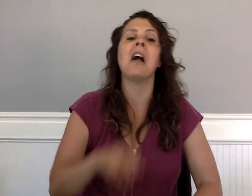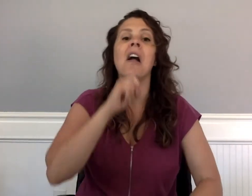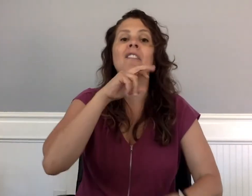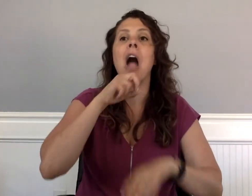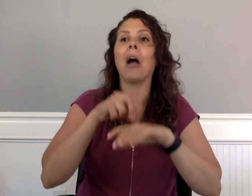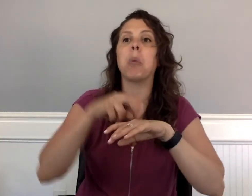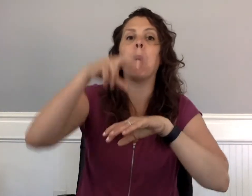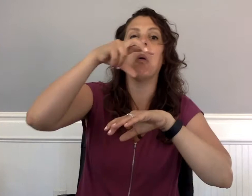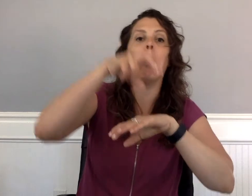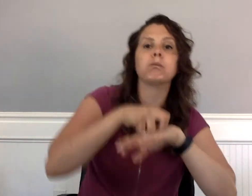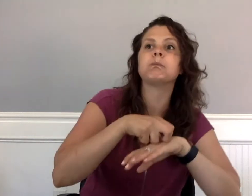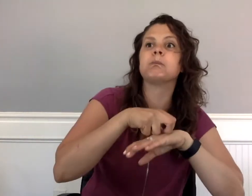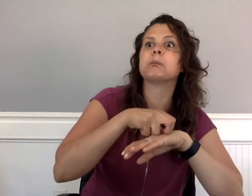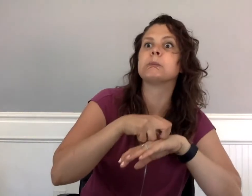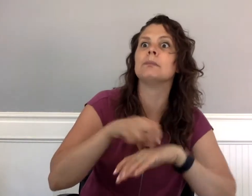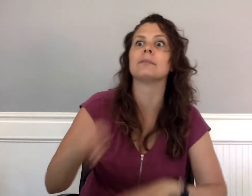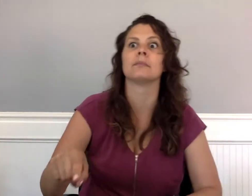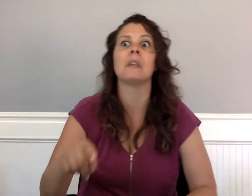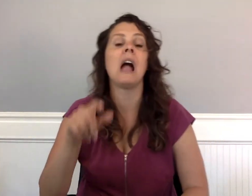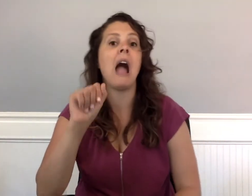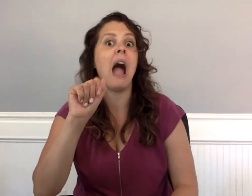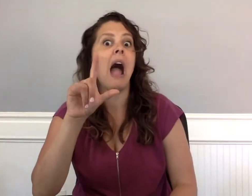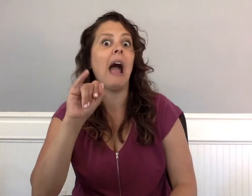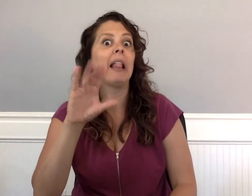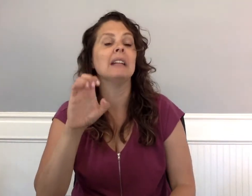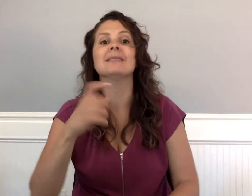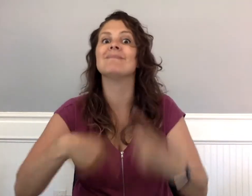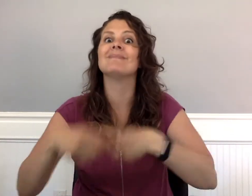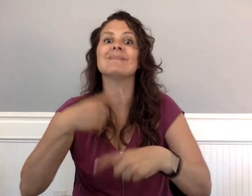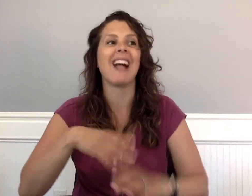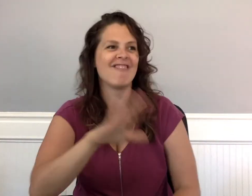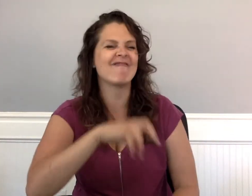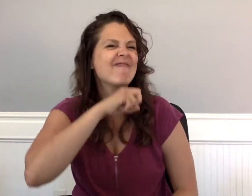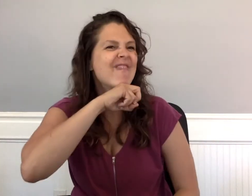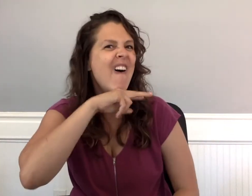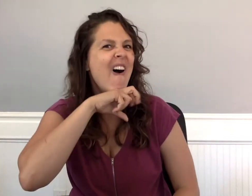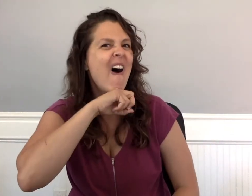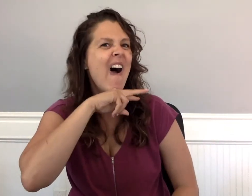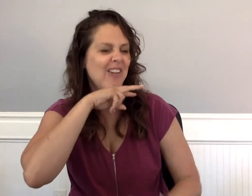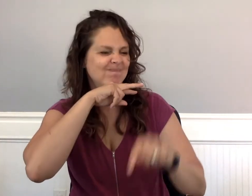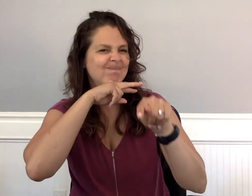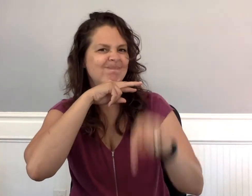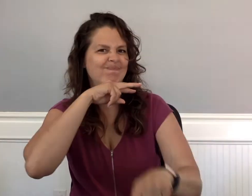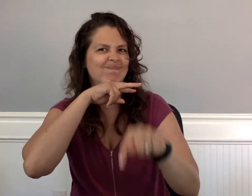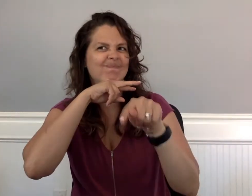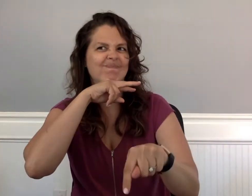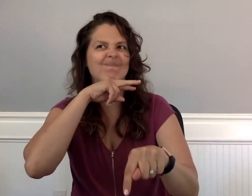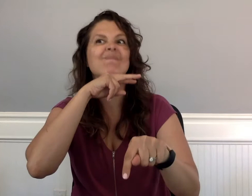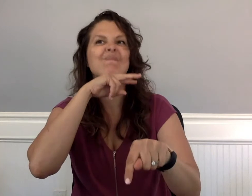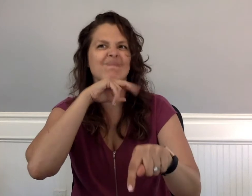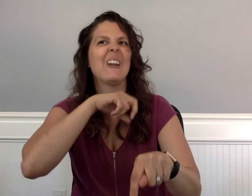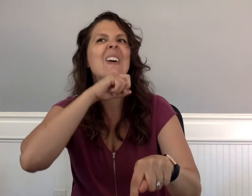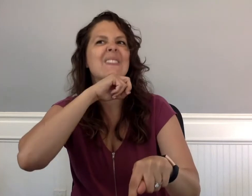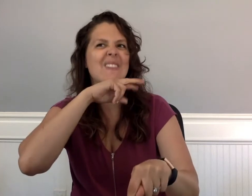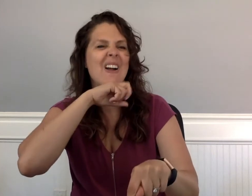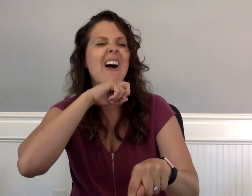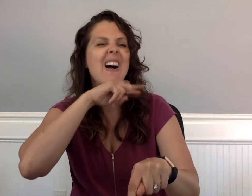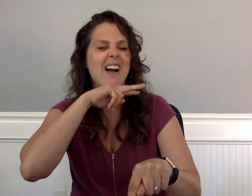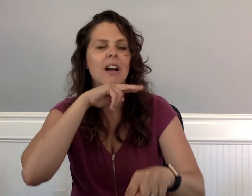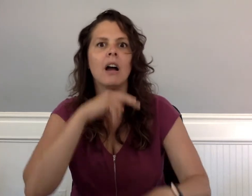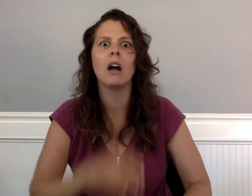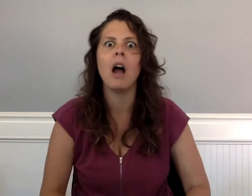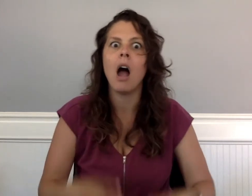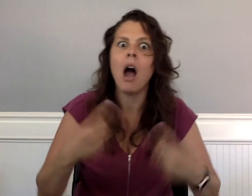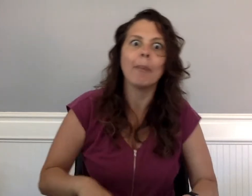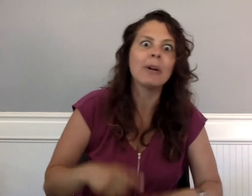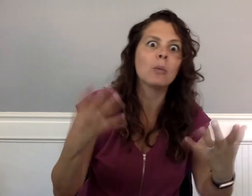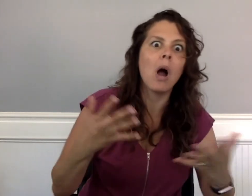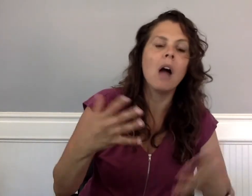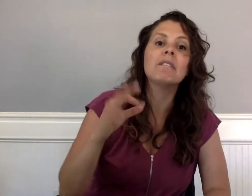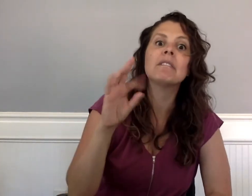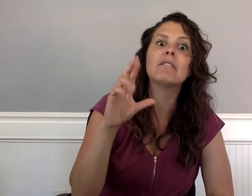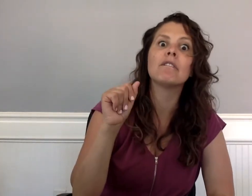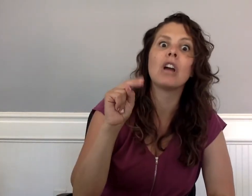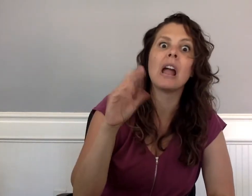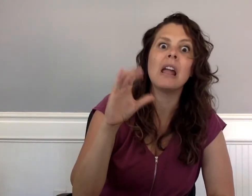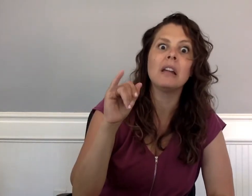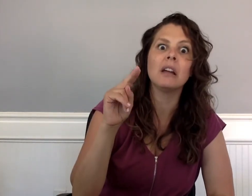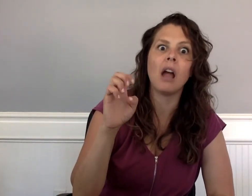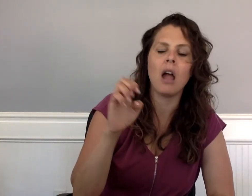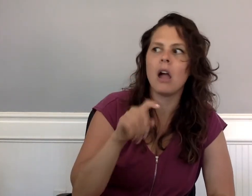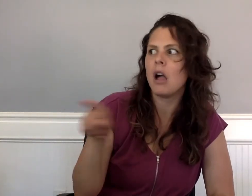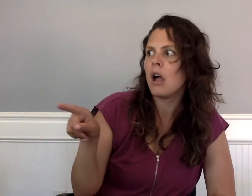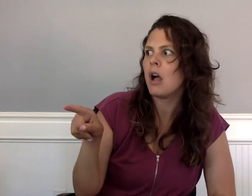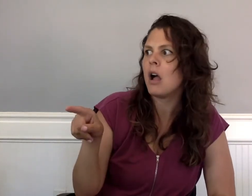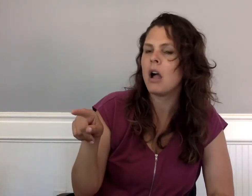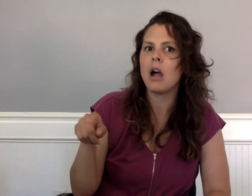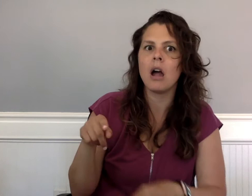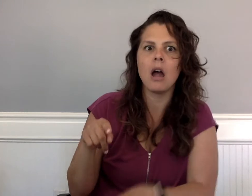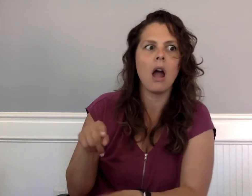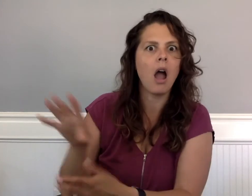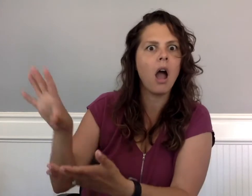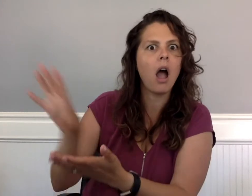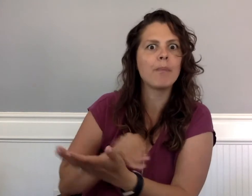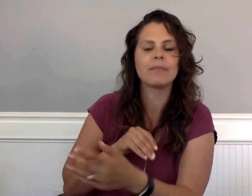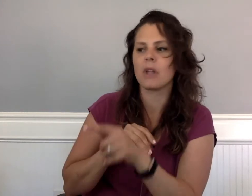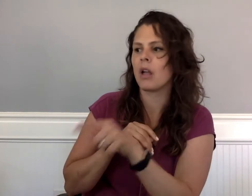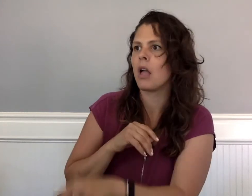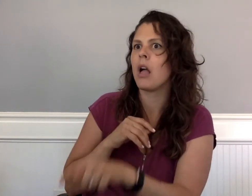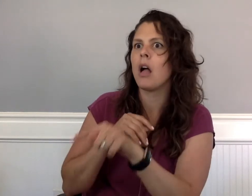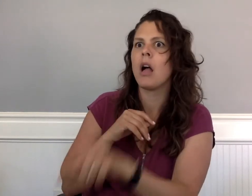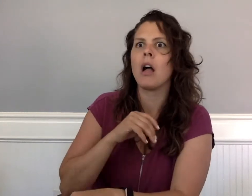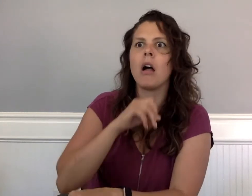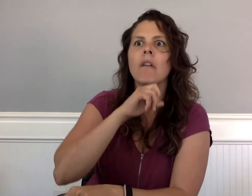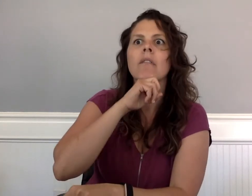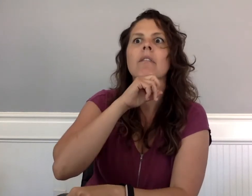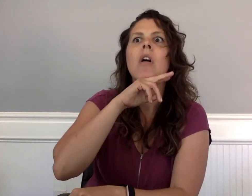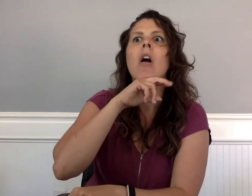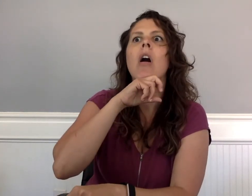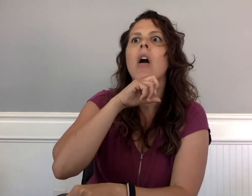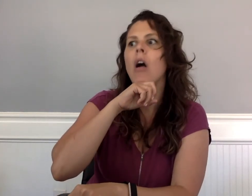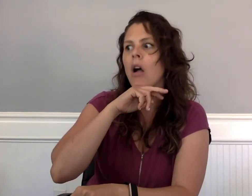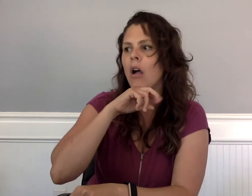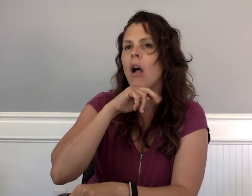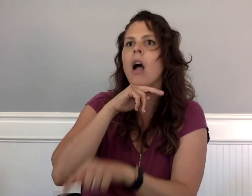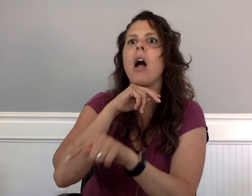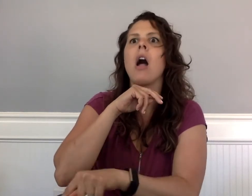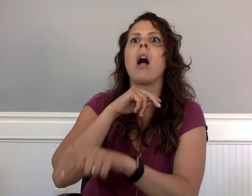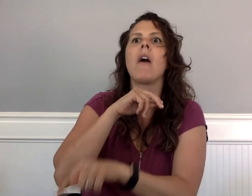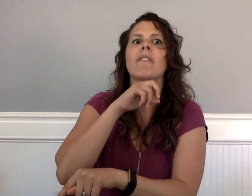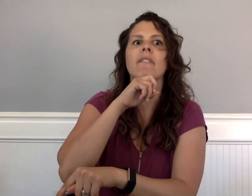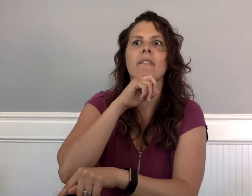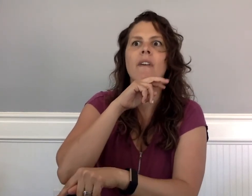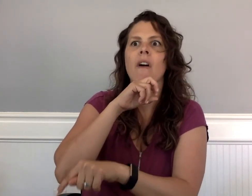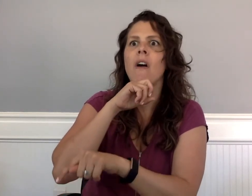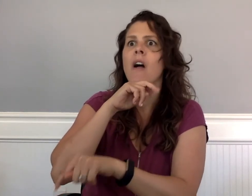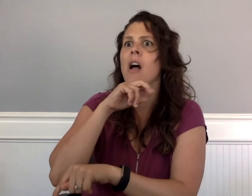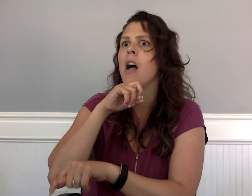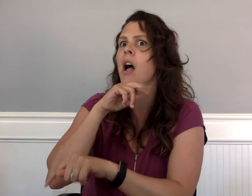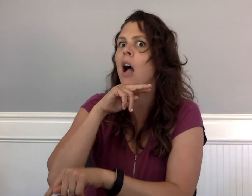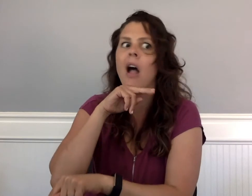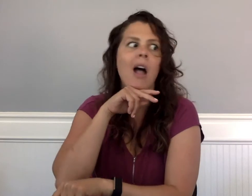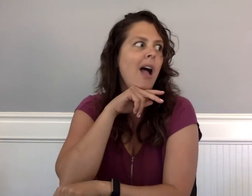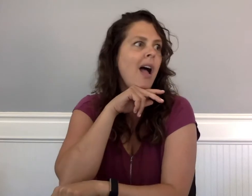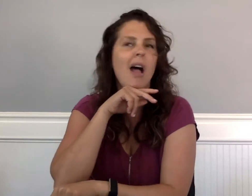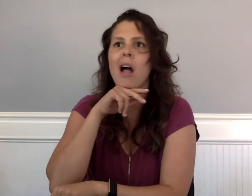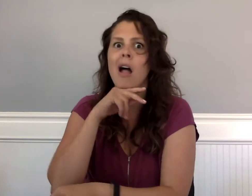The frog leaped. Alice signed ‘frog,’ and pointed to it. Francine pointed to the frog and repeated the sign.